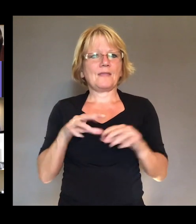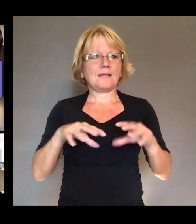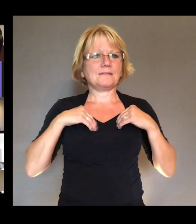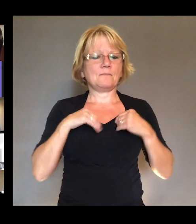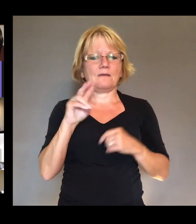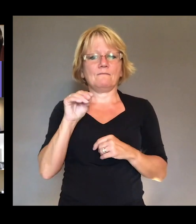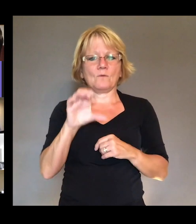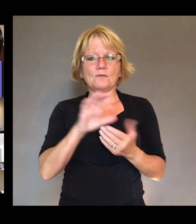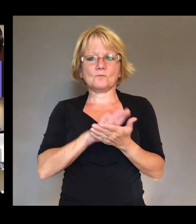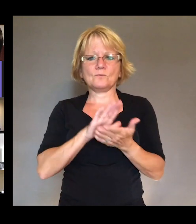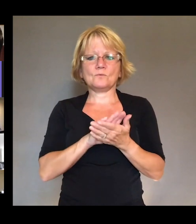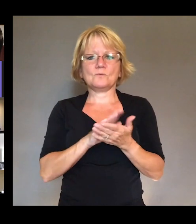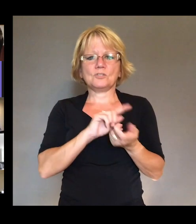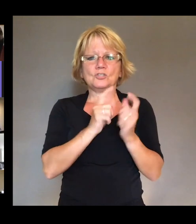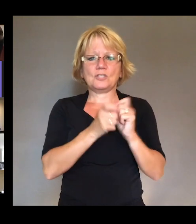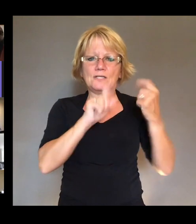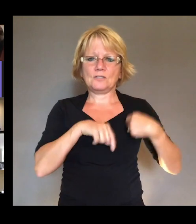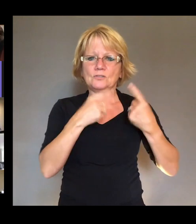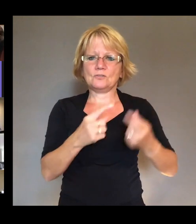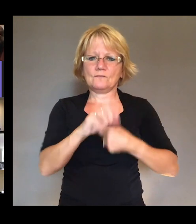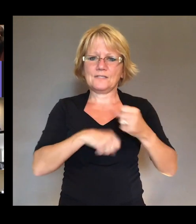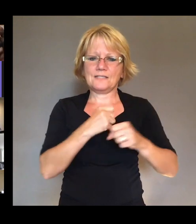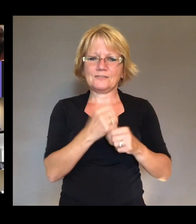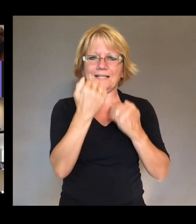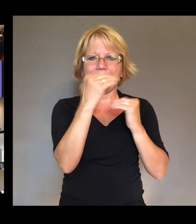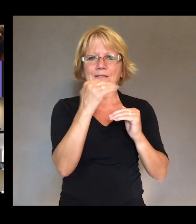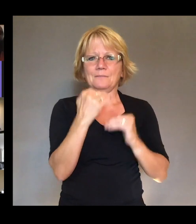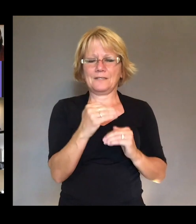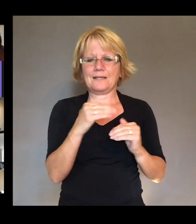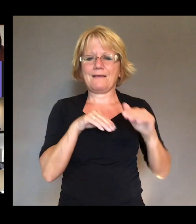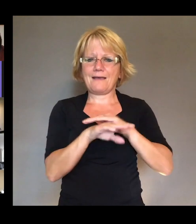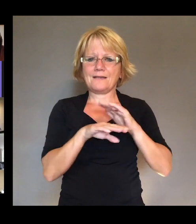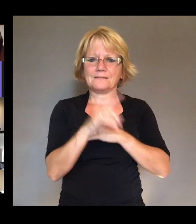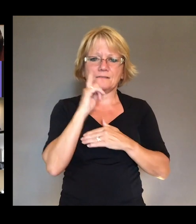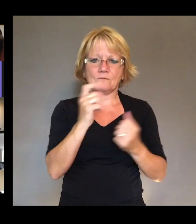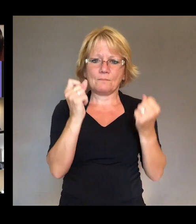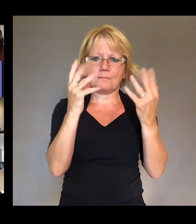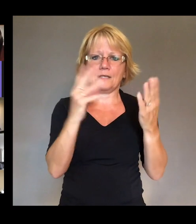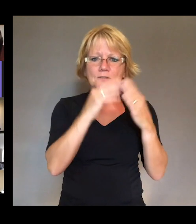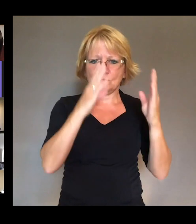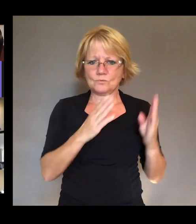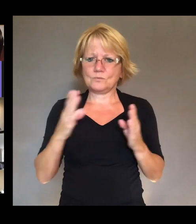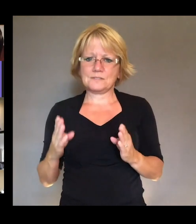that the acceptance of vocational schools has changed so much over the years, limiting access for a lot of students.